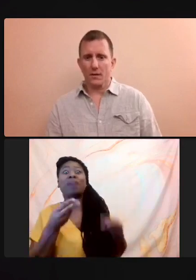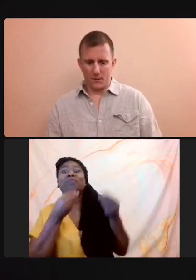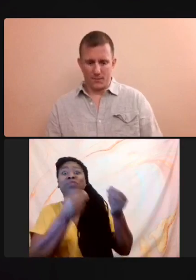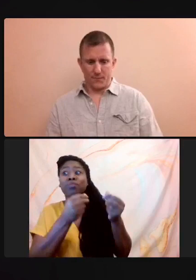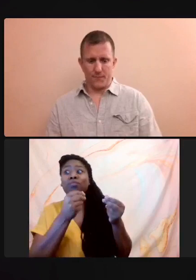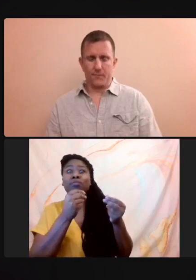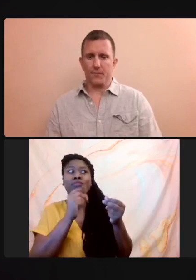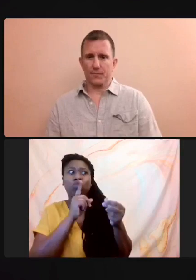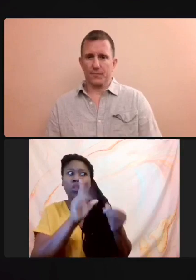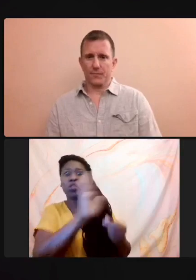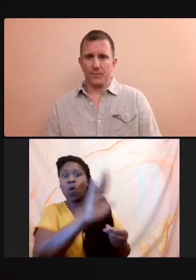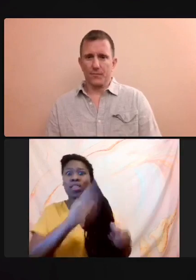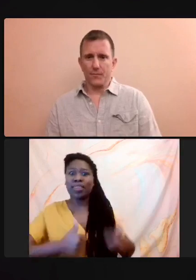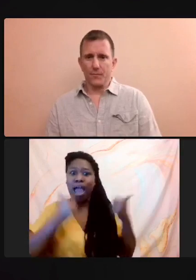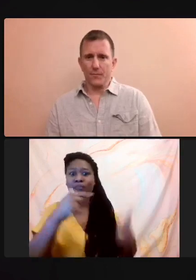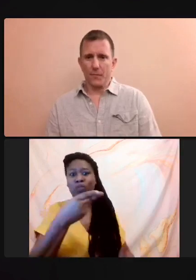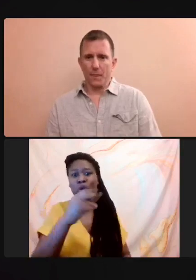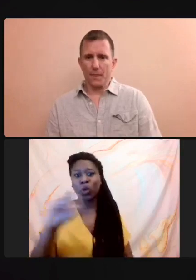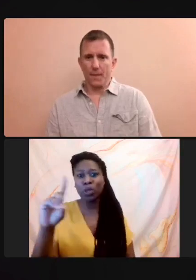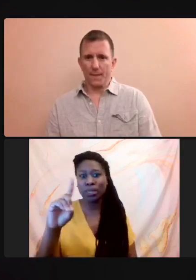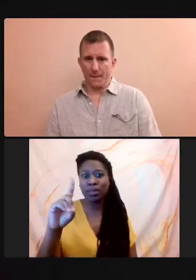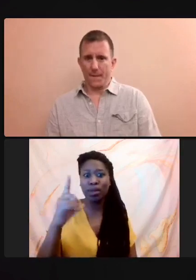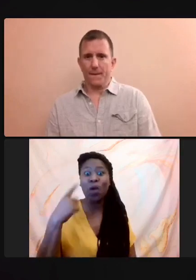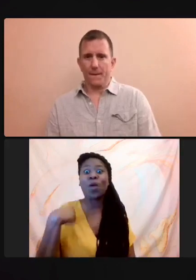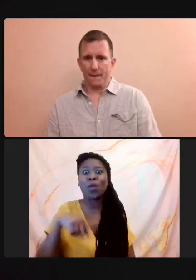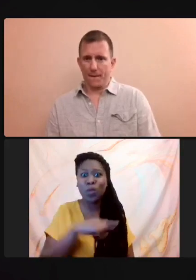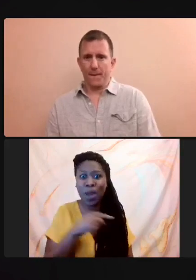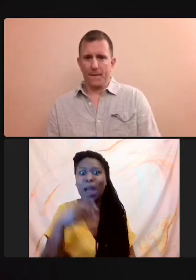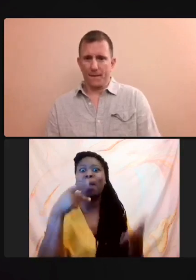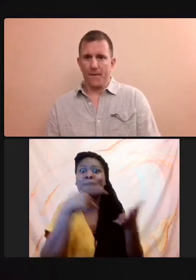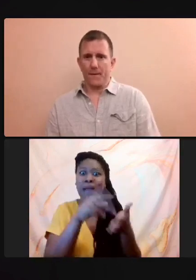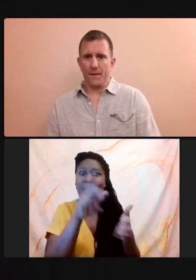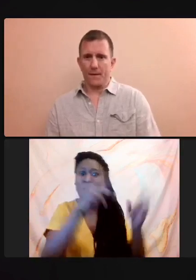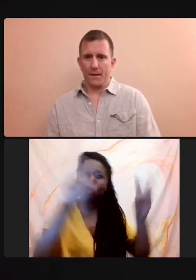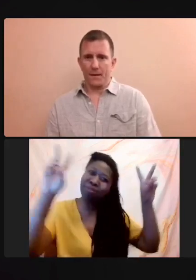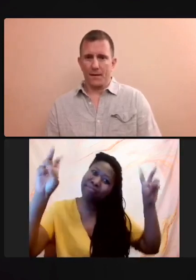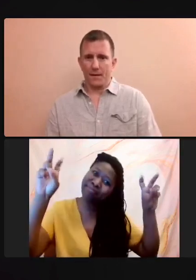Right. And so for us, there's a deaf community that's feeding you your livelihood.